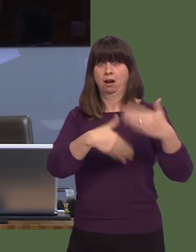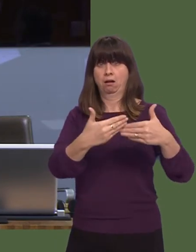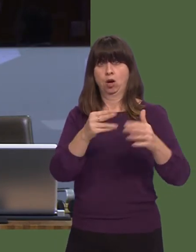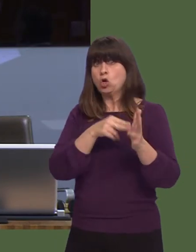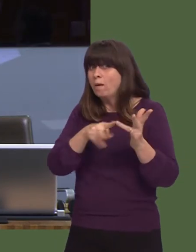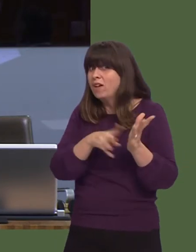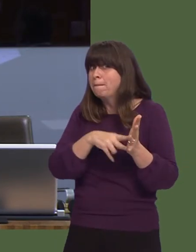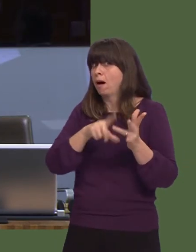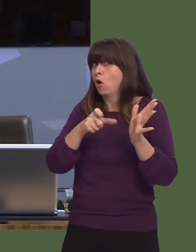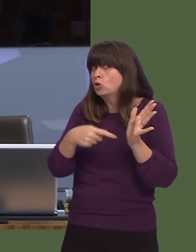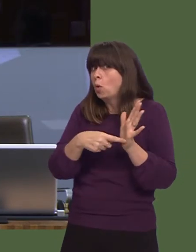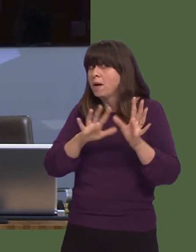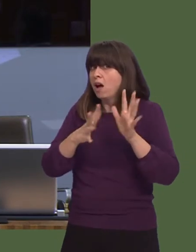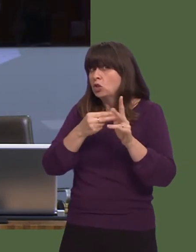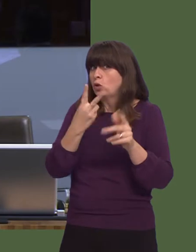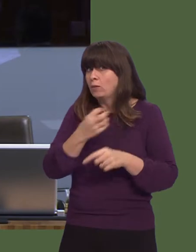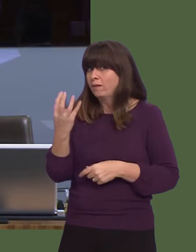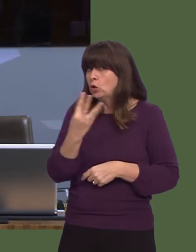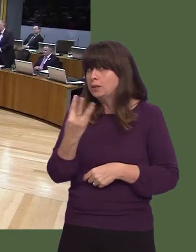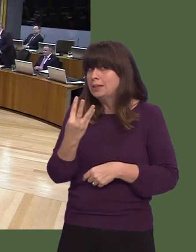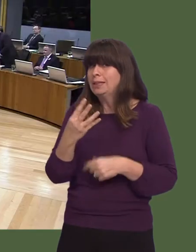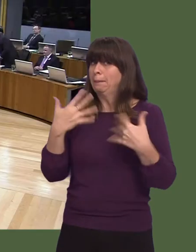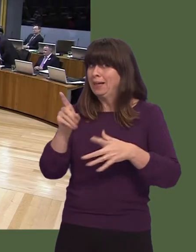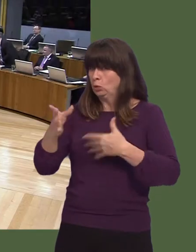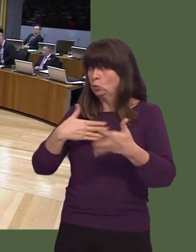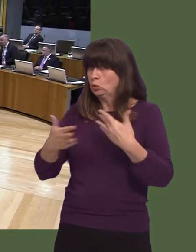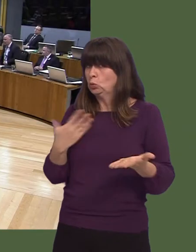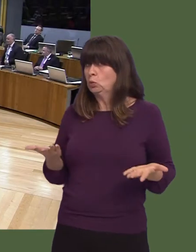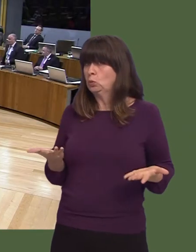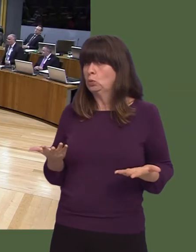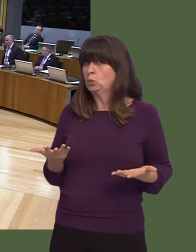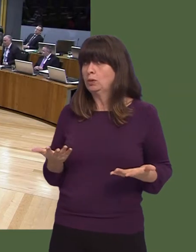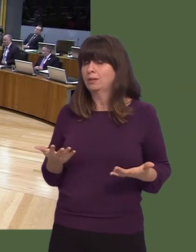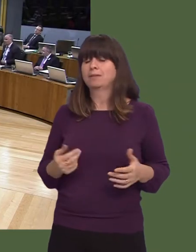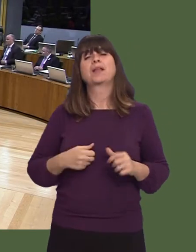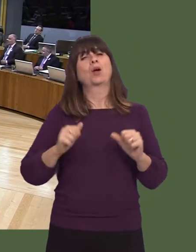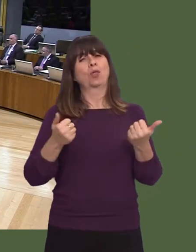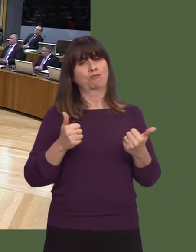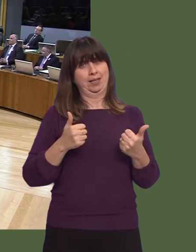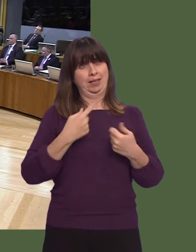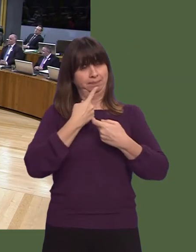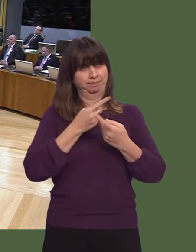2014, and did you deal with them? Carwyn Jones AM: As I've already saidówell,